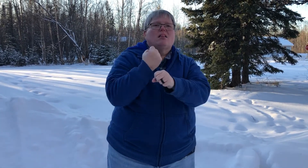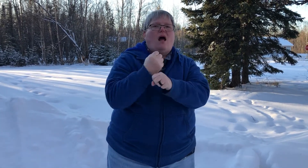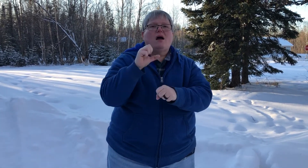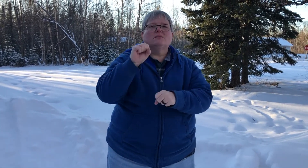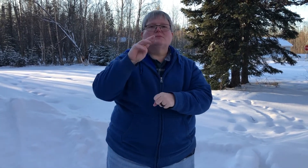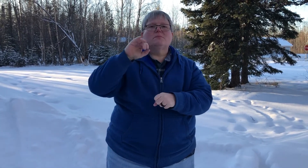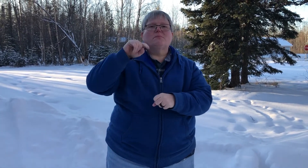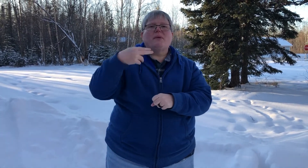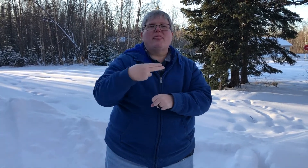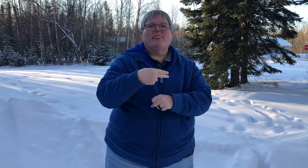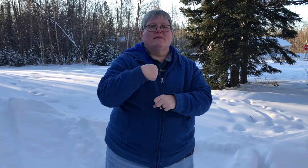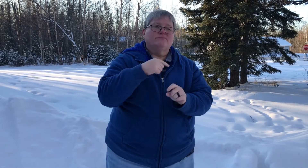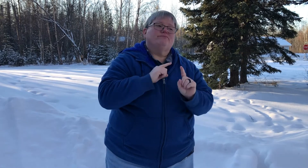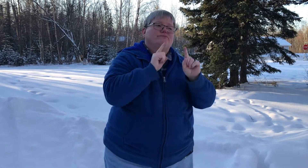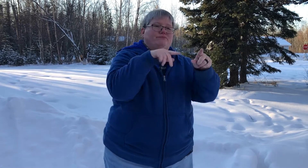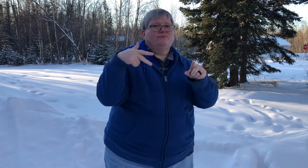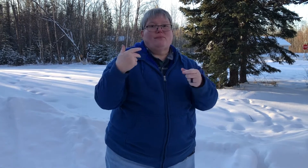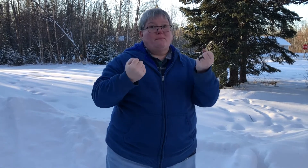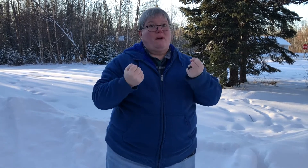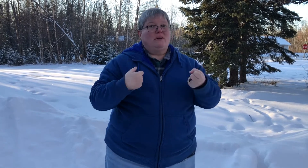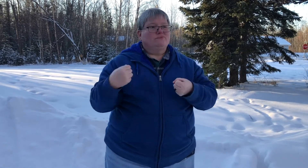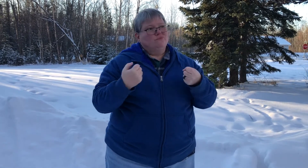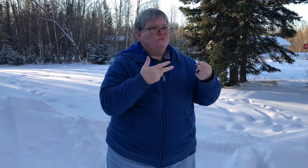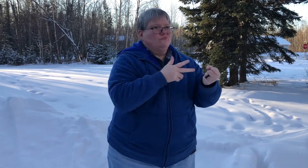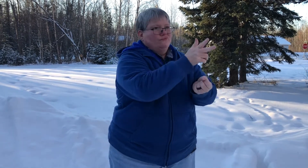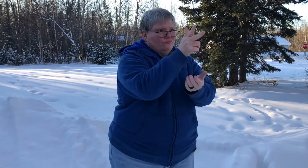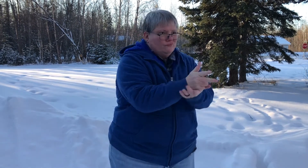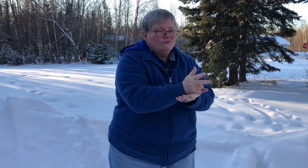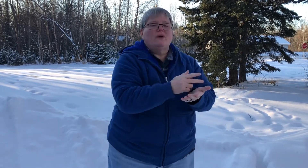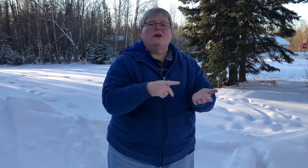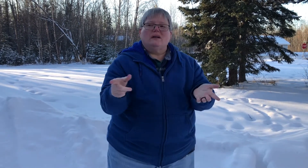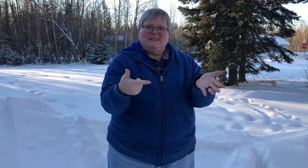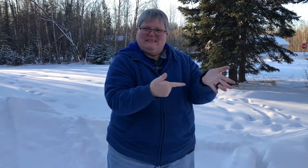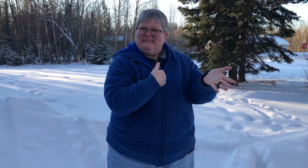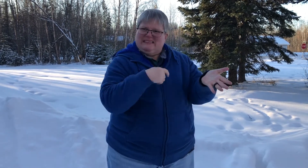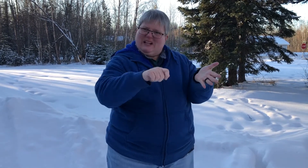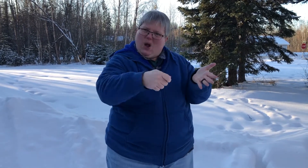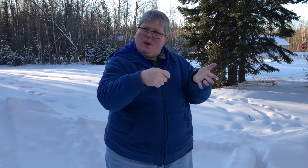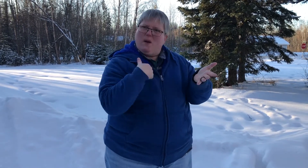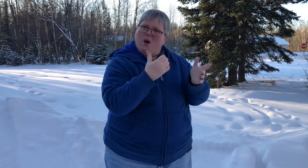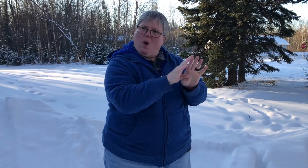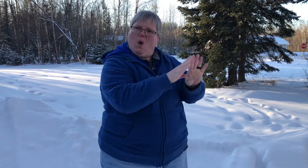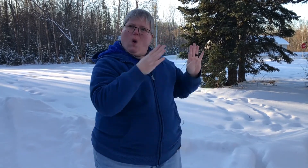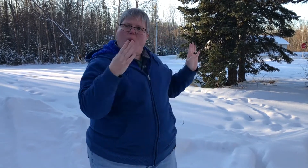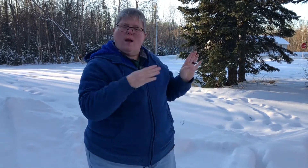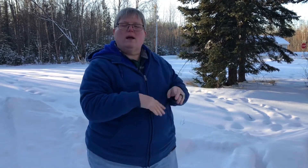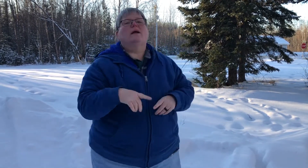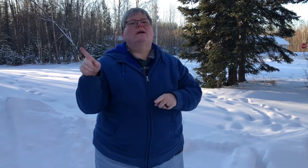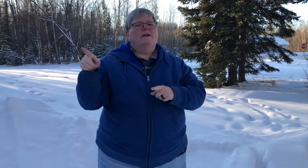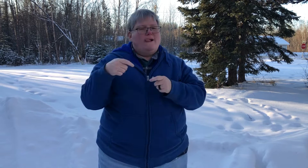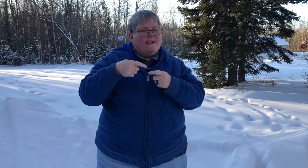found a locksmith. And we drove the bus over there parked it, and said we'd like to open this door.